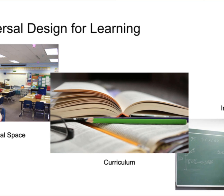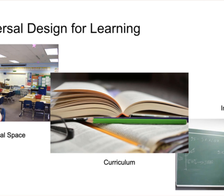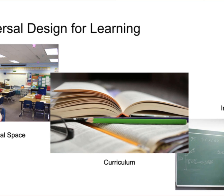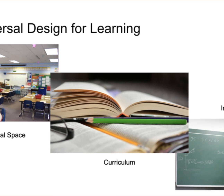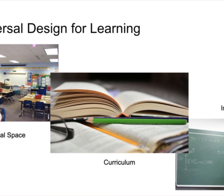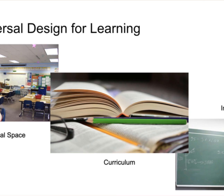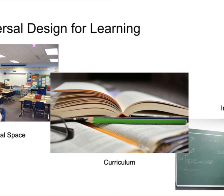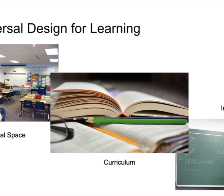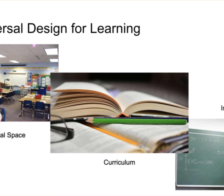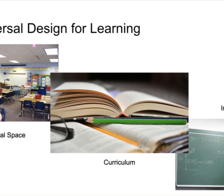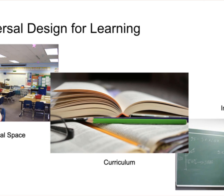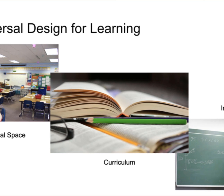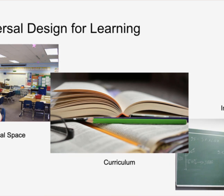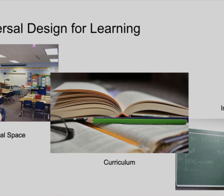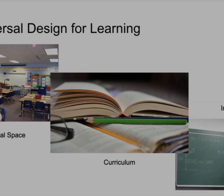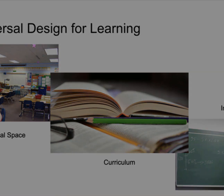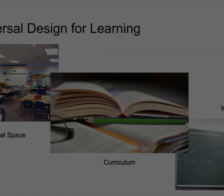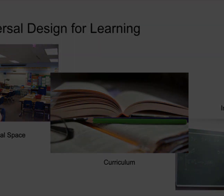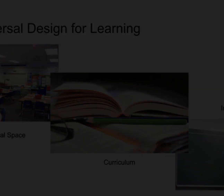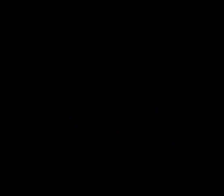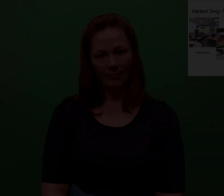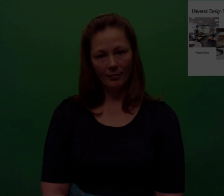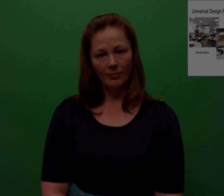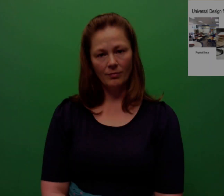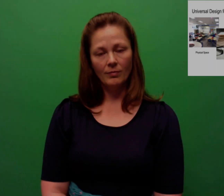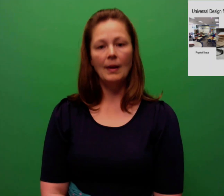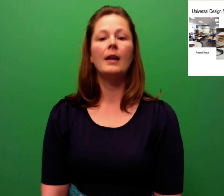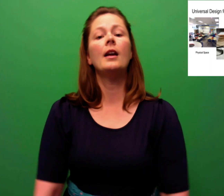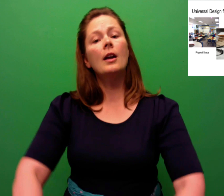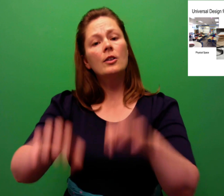different are removed by the simple design of having automatically opening